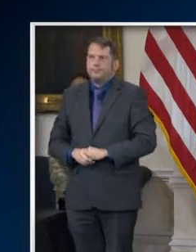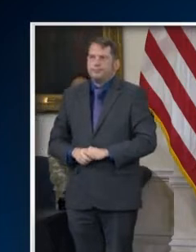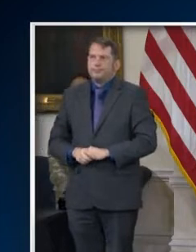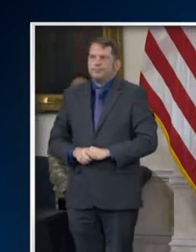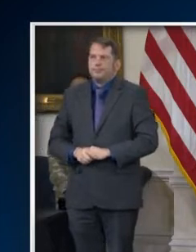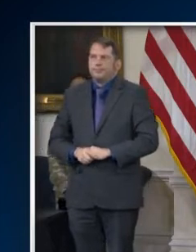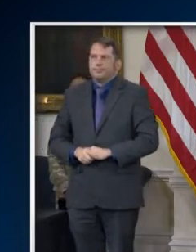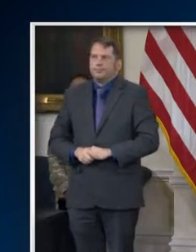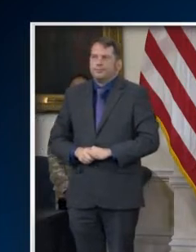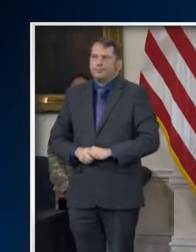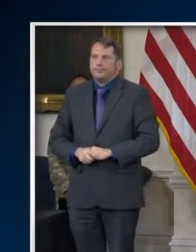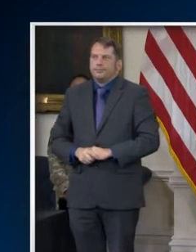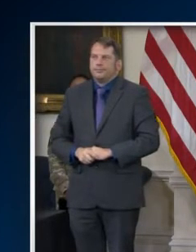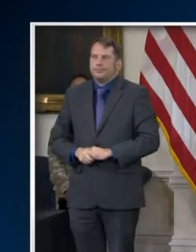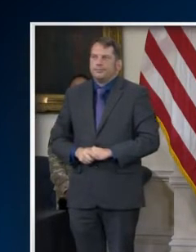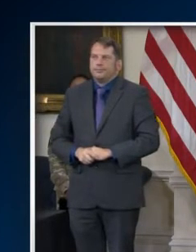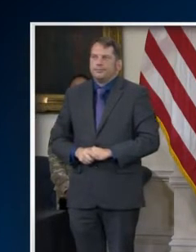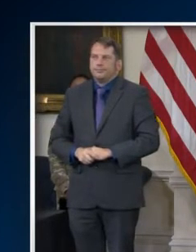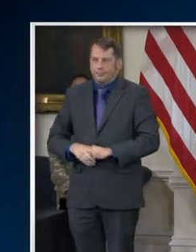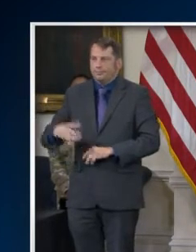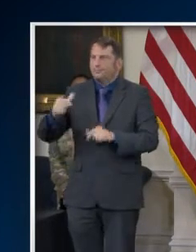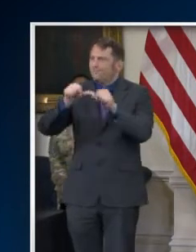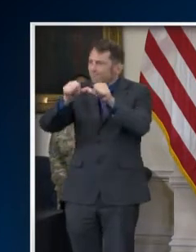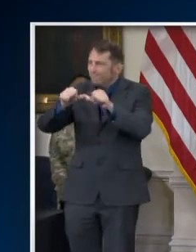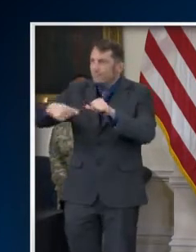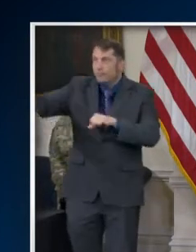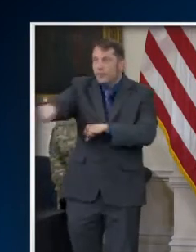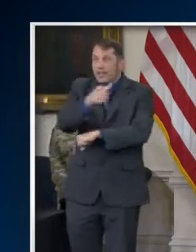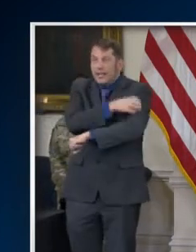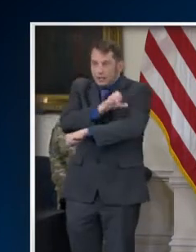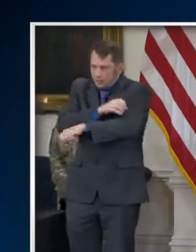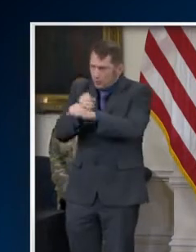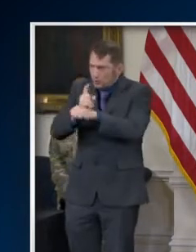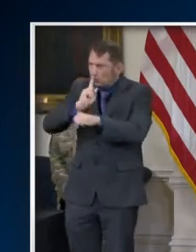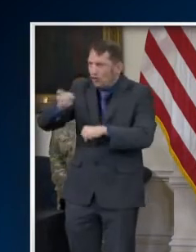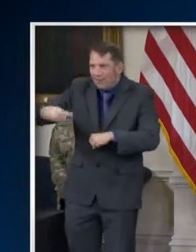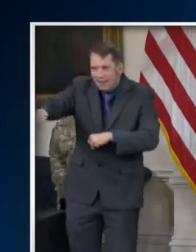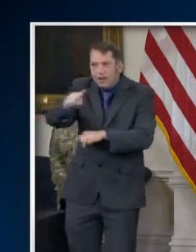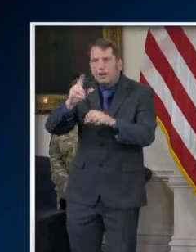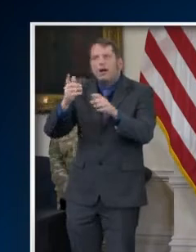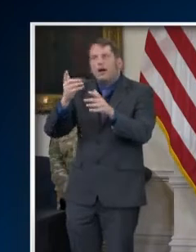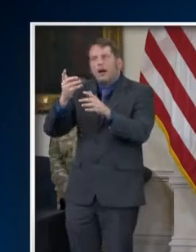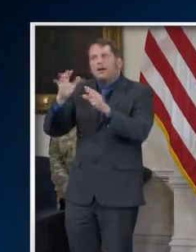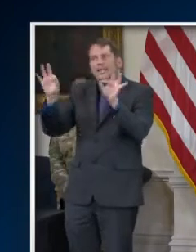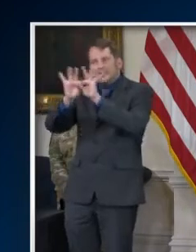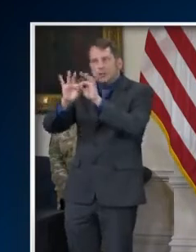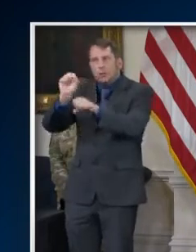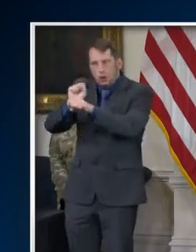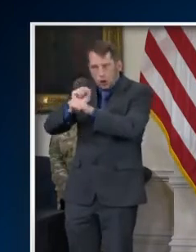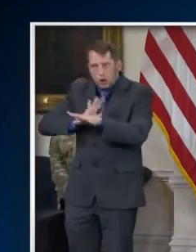WE ARE ALSO CONTINUING TO CONDUCT VACCINE CLINICS FOR ESSENTIAL WORKERS AT MANUFACTURING FACILITIES ACROSS